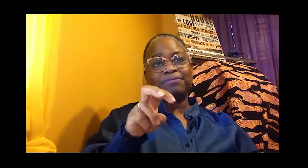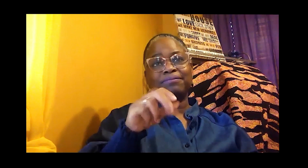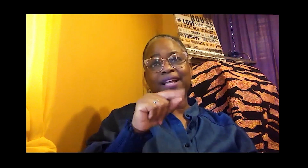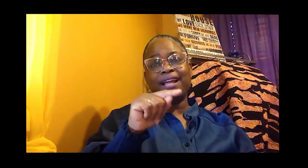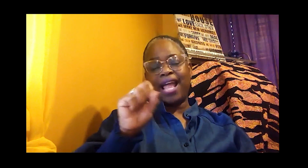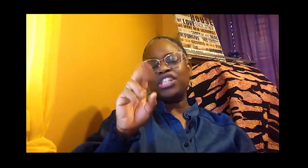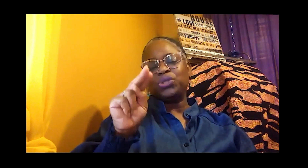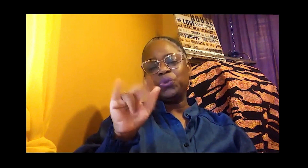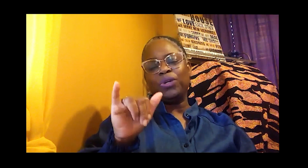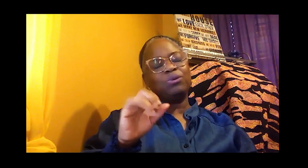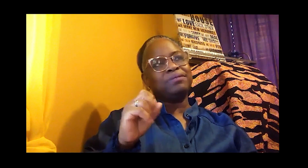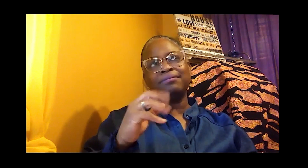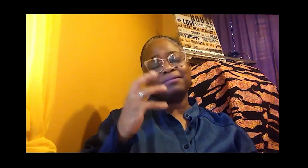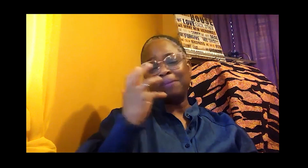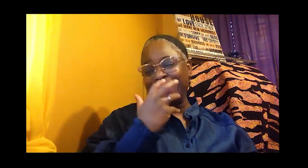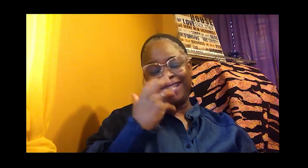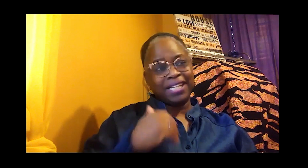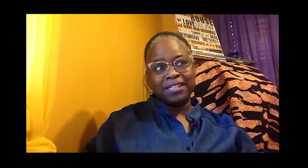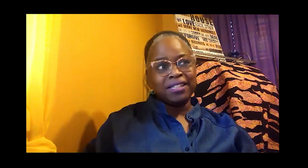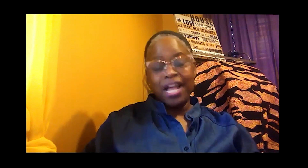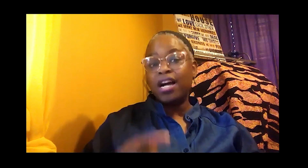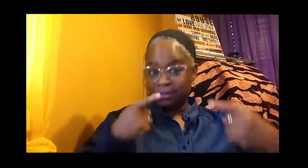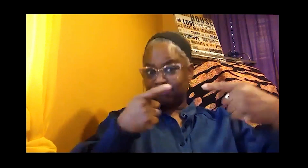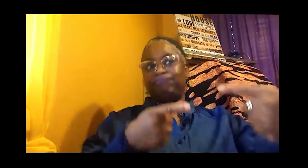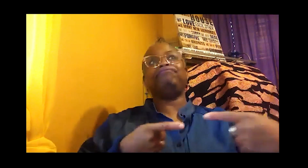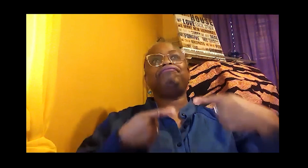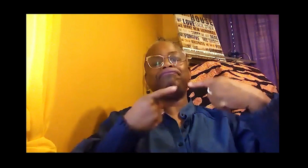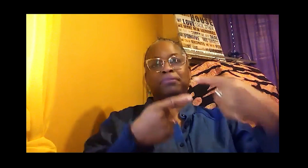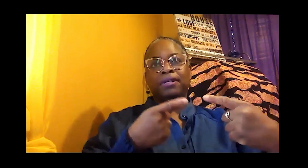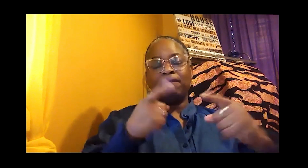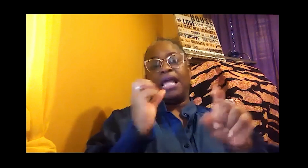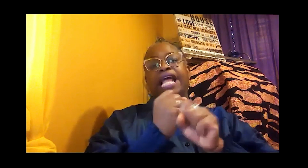My journey to the State University of New York was amazing. However, at the same time,